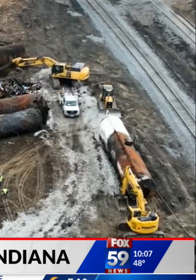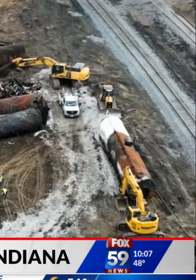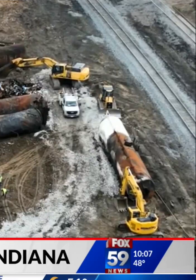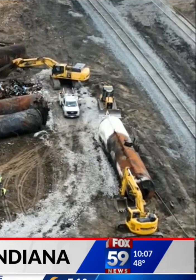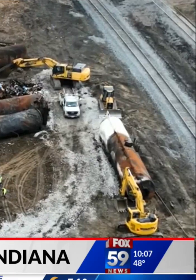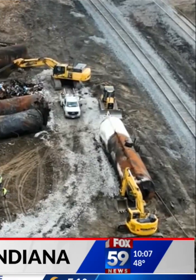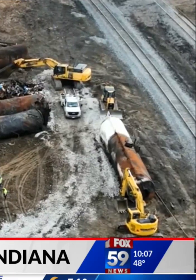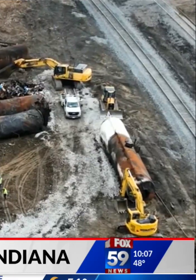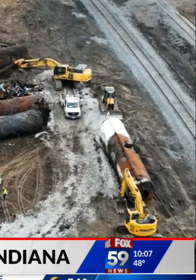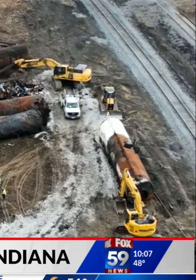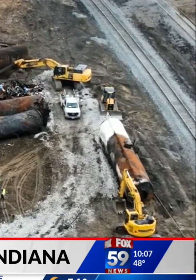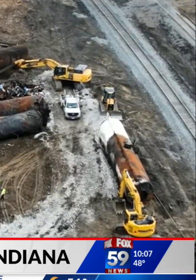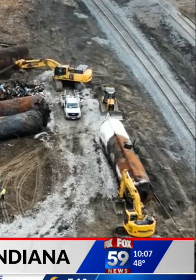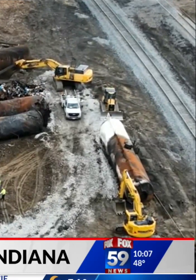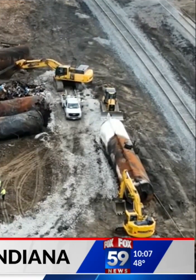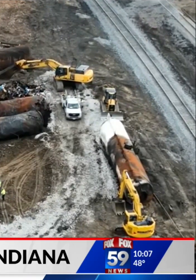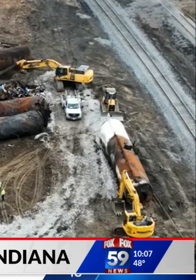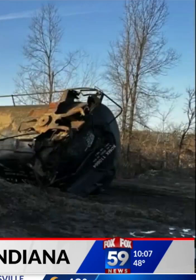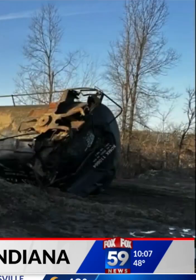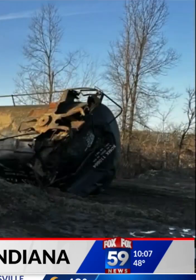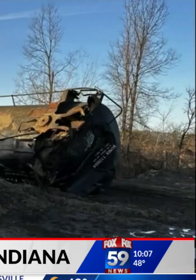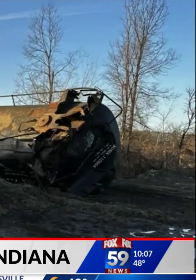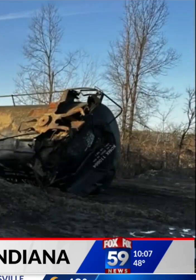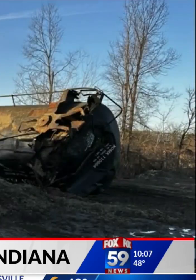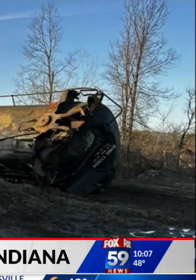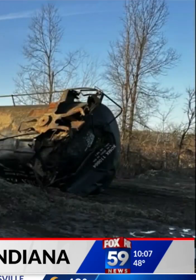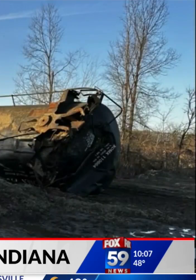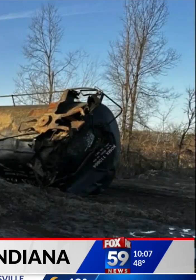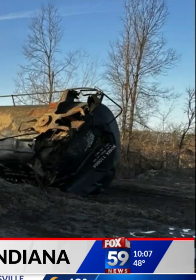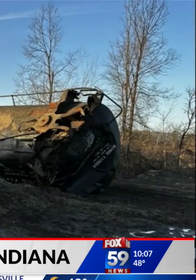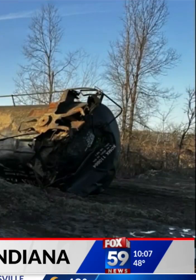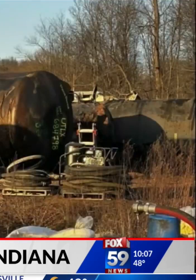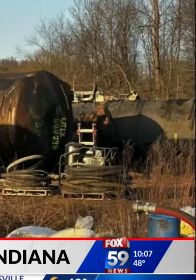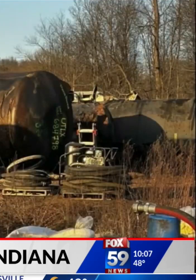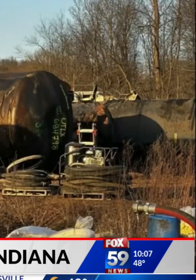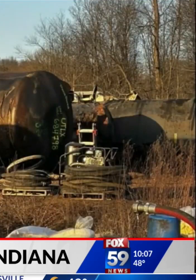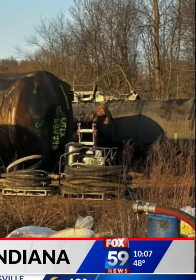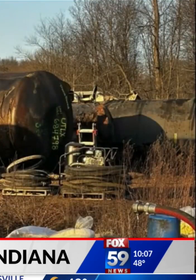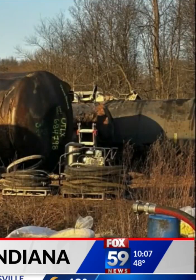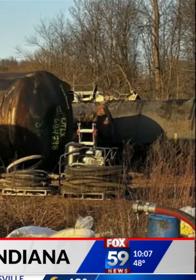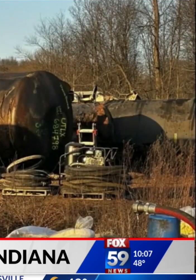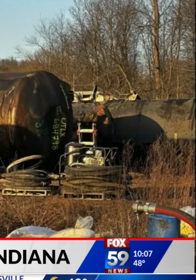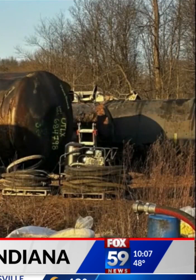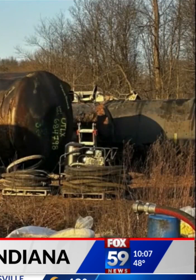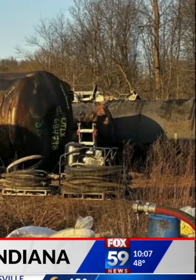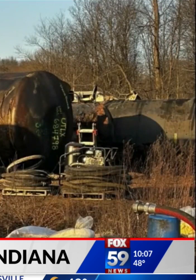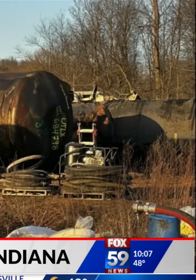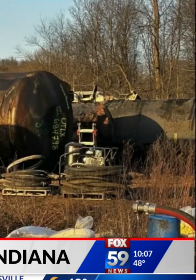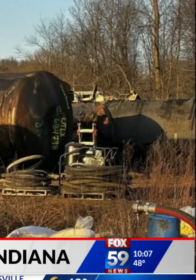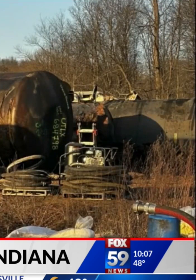TO REMAIN HERE ANY LONGER THAN IS NECESSARY FEDERAL OFFICIALS SAY THEY HAVE ALREADY BEEN IN CONTACT